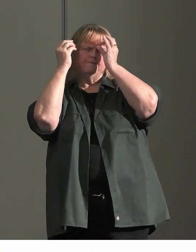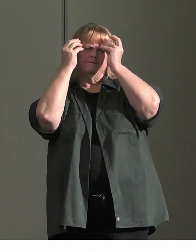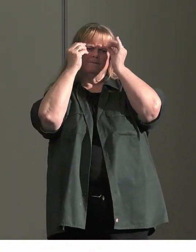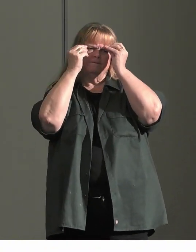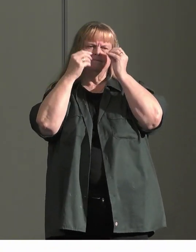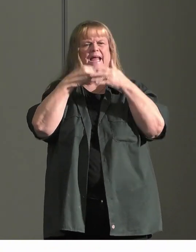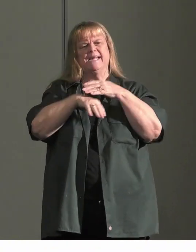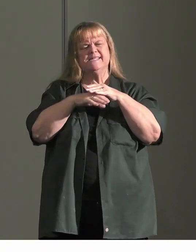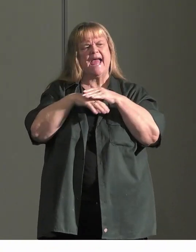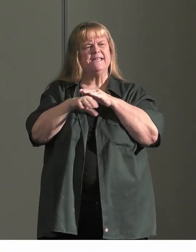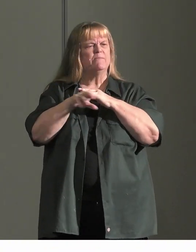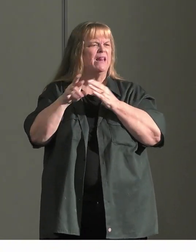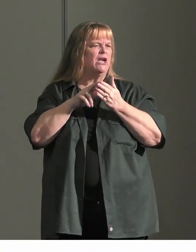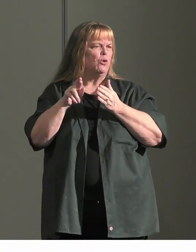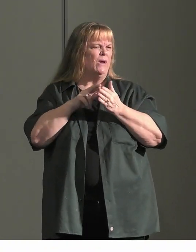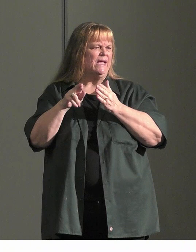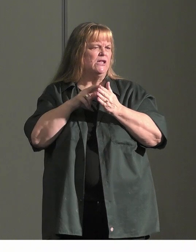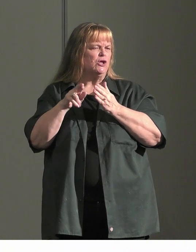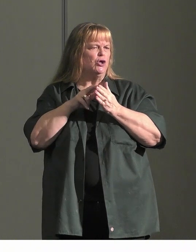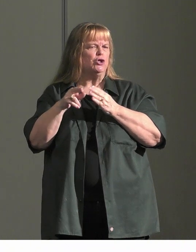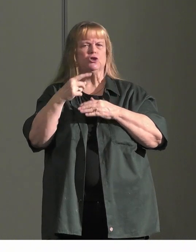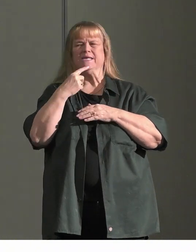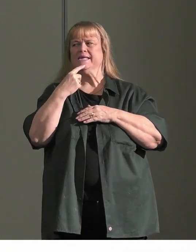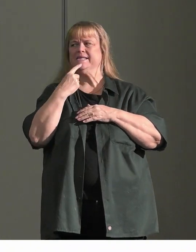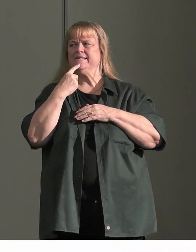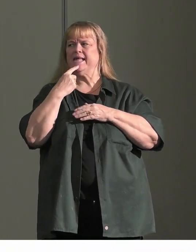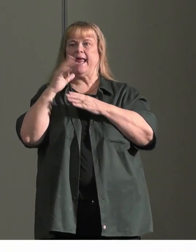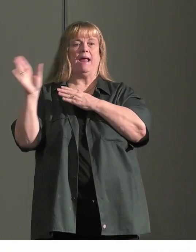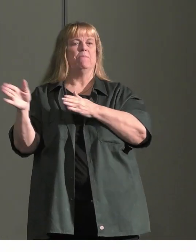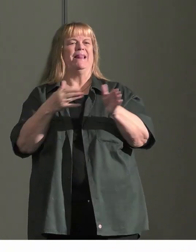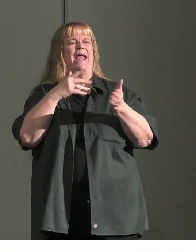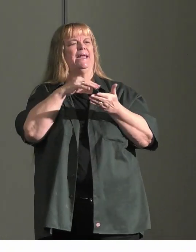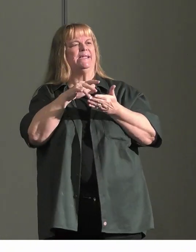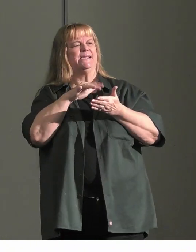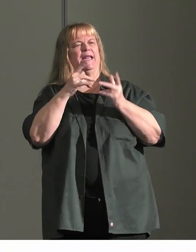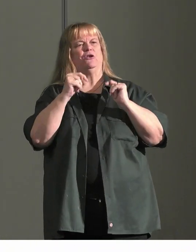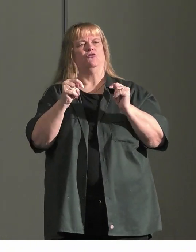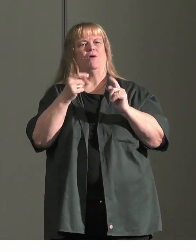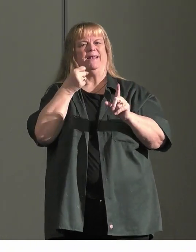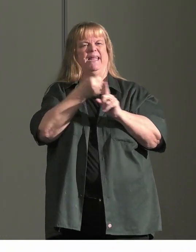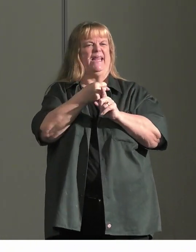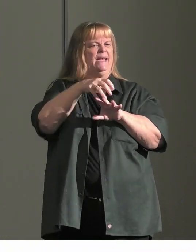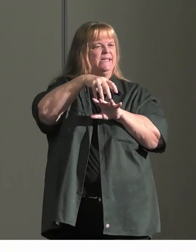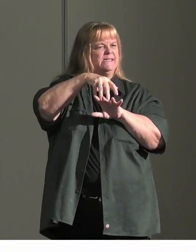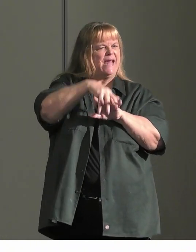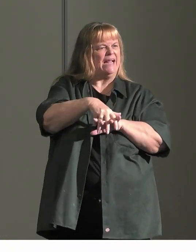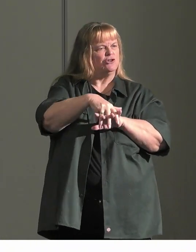accessibility research. And so let's say I'm planning a study I'm trying to hit saturation.